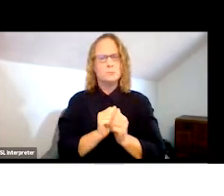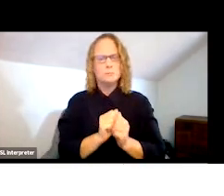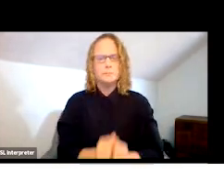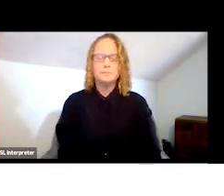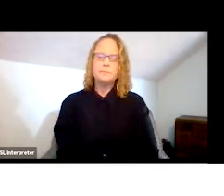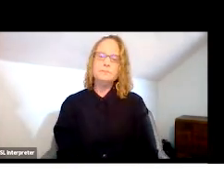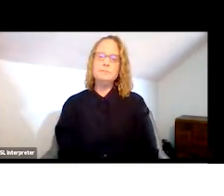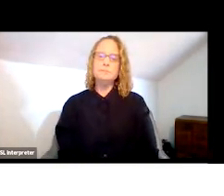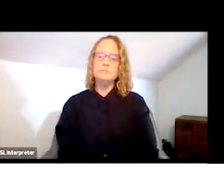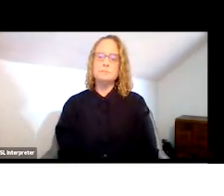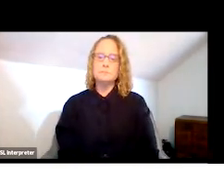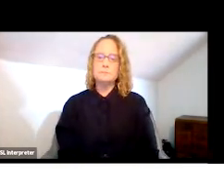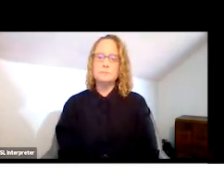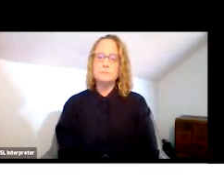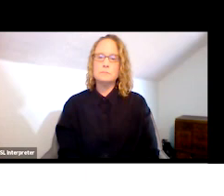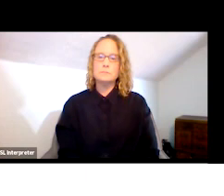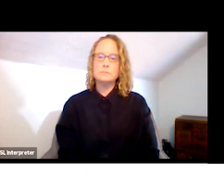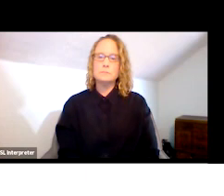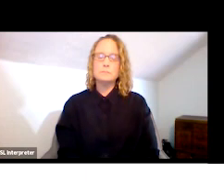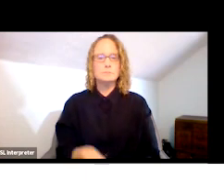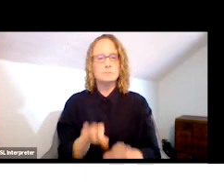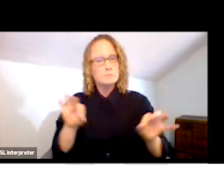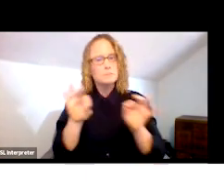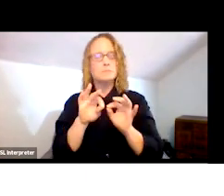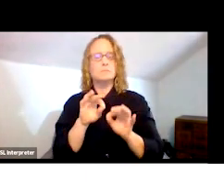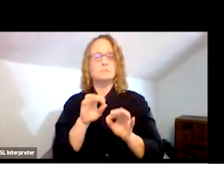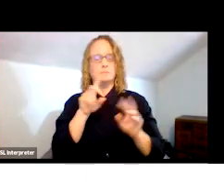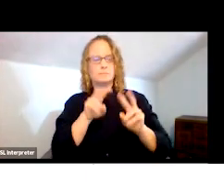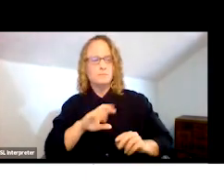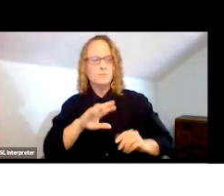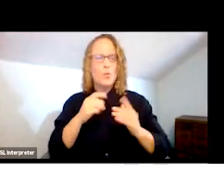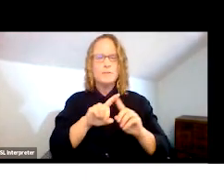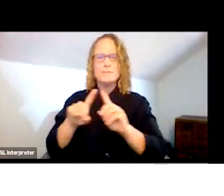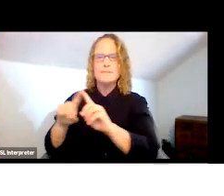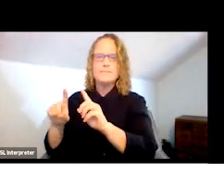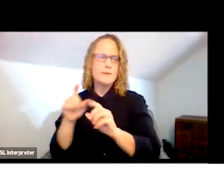When we talk about trauma-informed care, it's really important that we talk about creating a safe